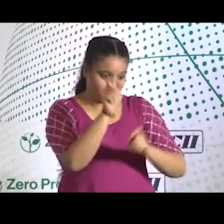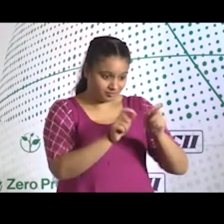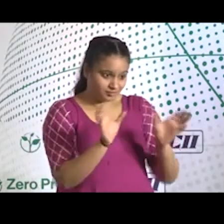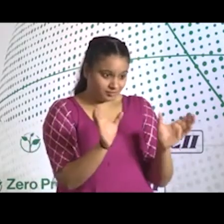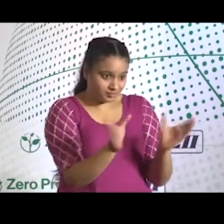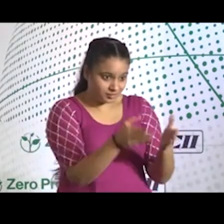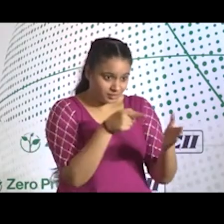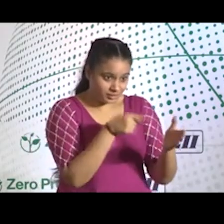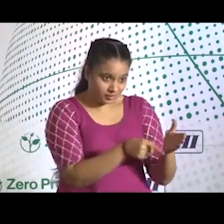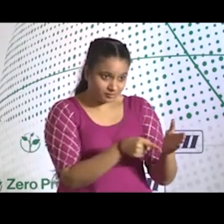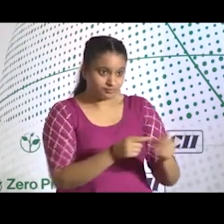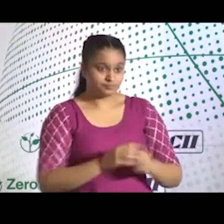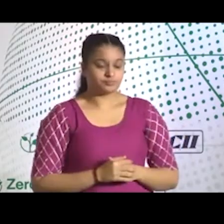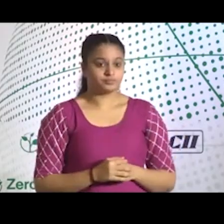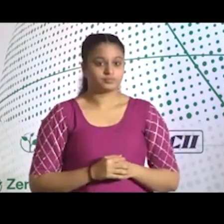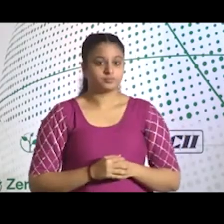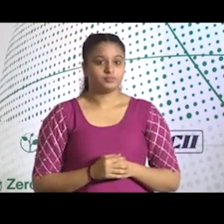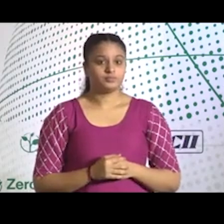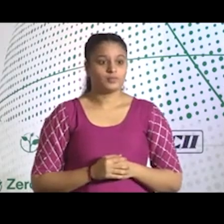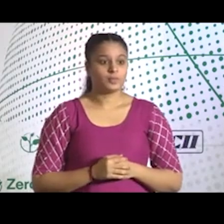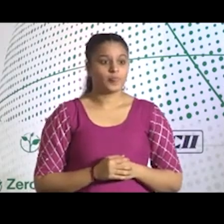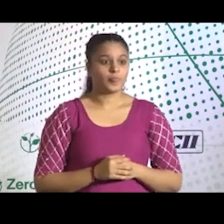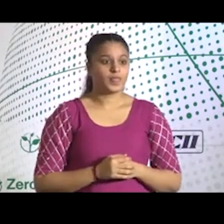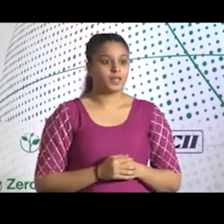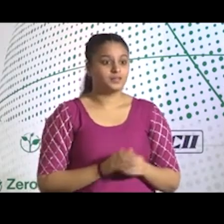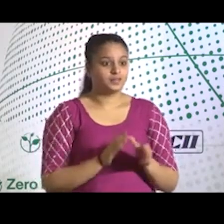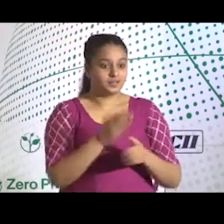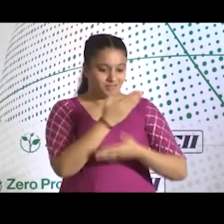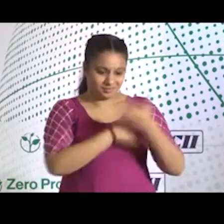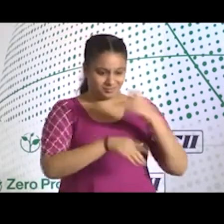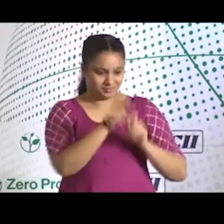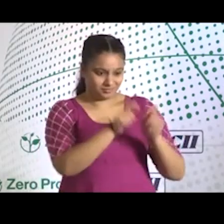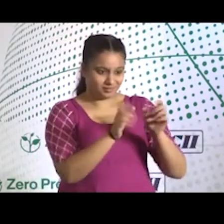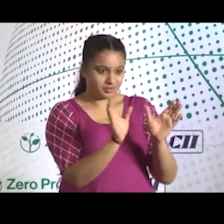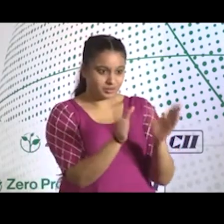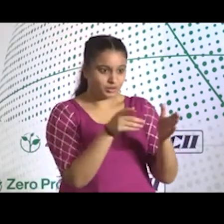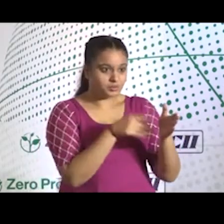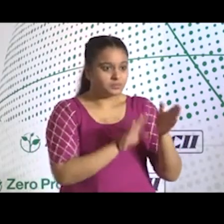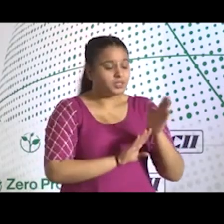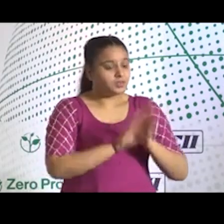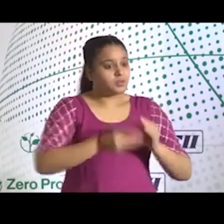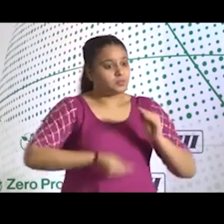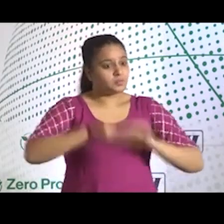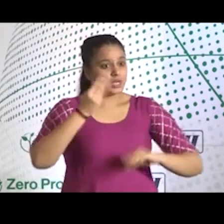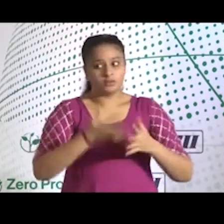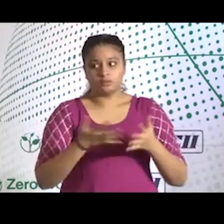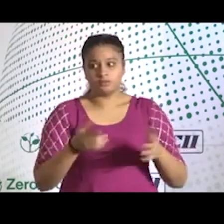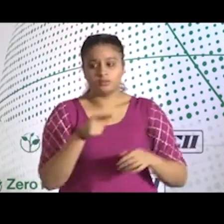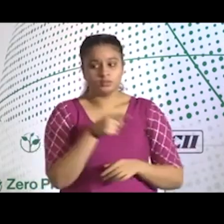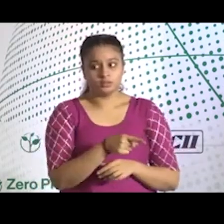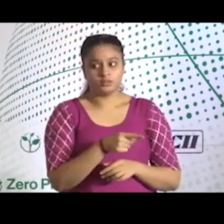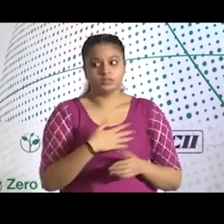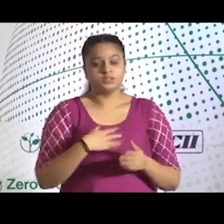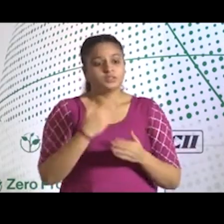disability is a bigger thing that we have been practicing thanks to Youth for Jobs and other